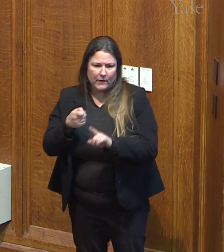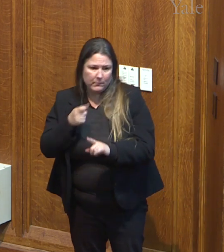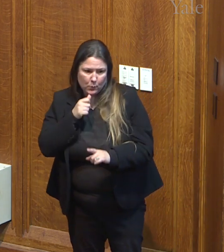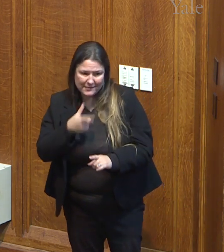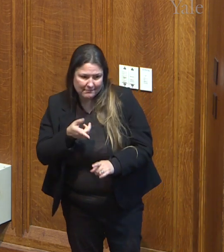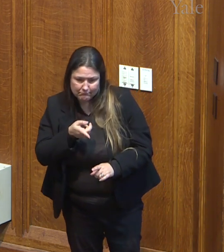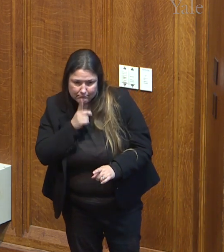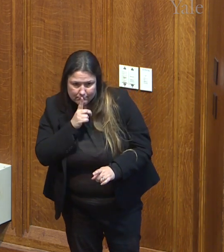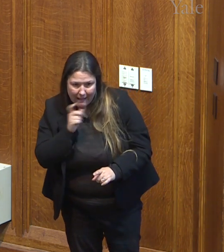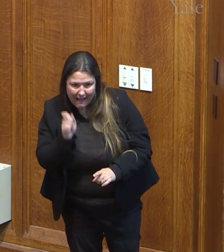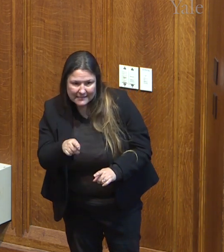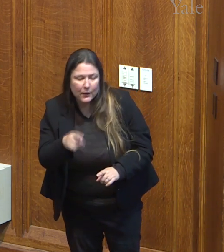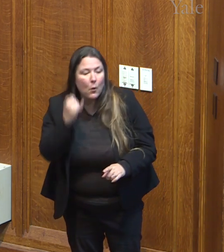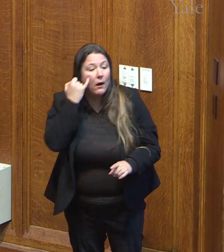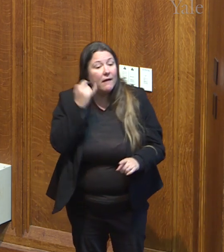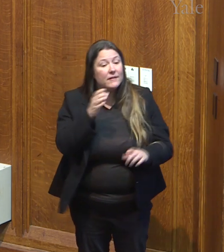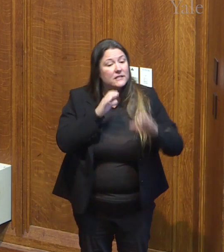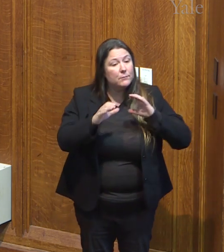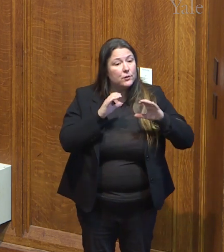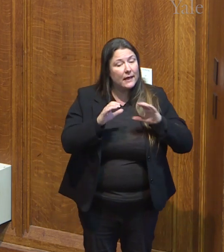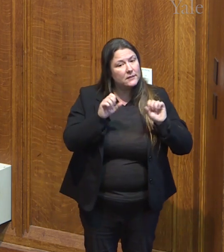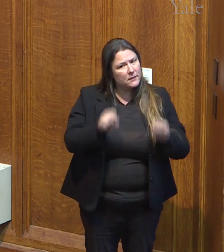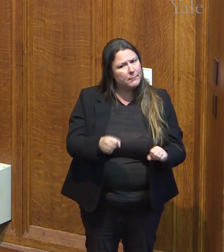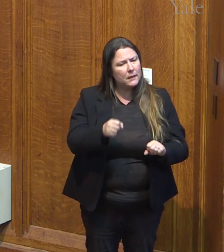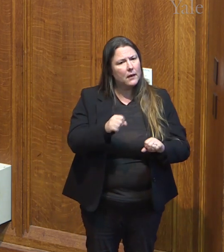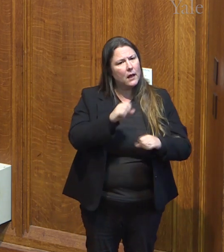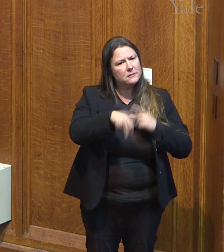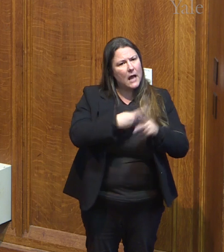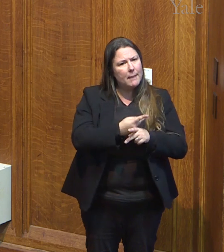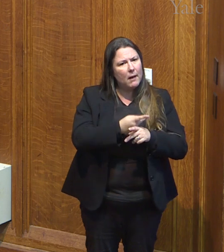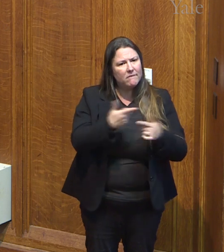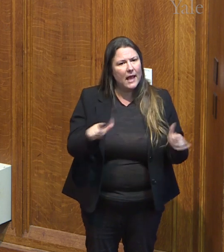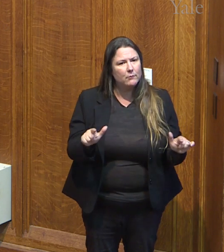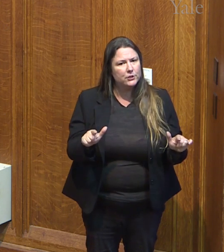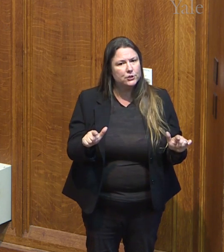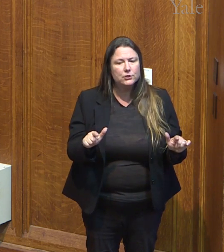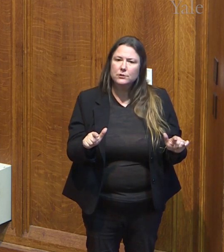or whether these communications might be a form of language, indeed, because it interfered